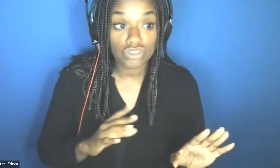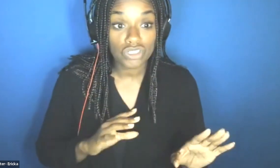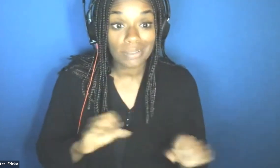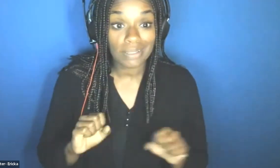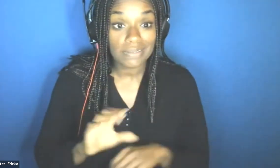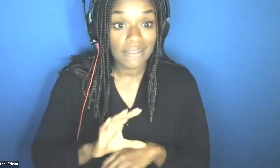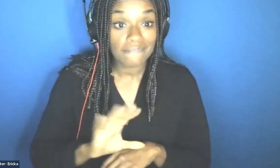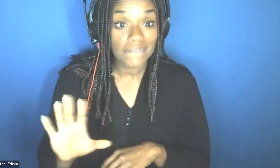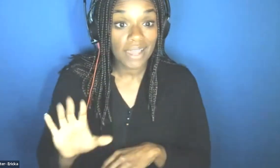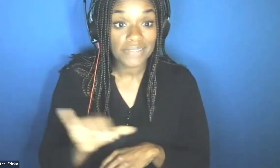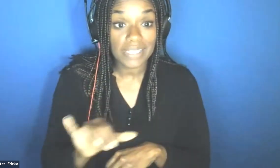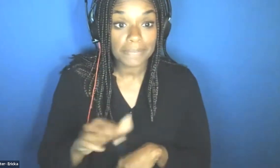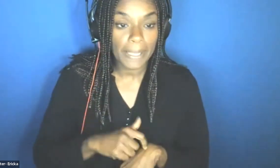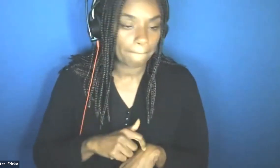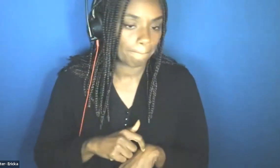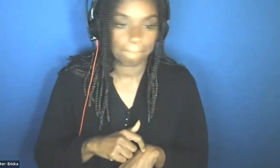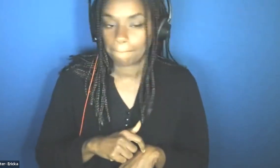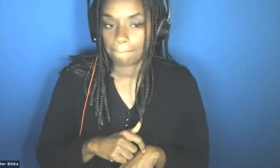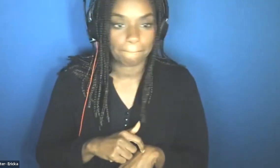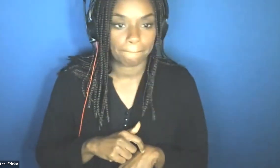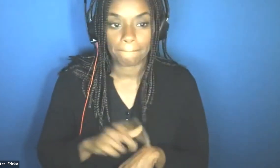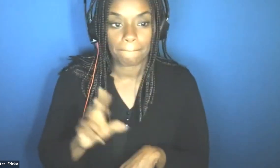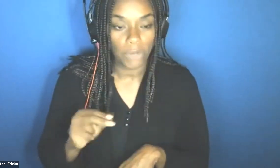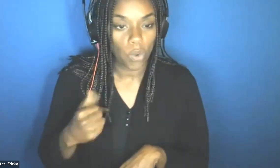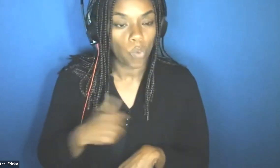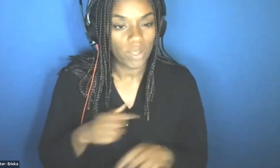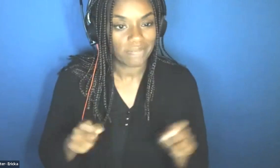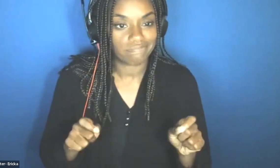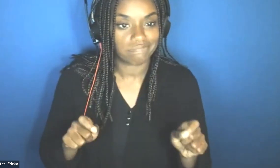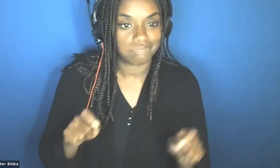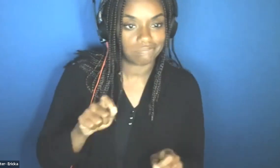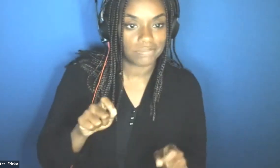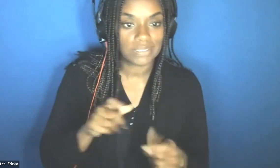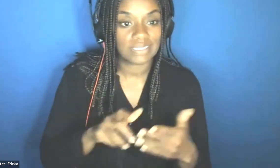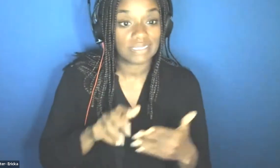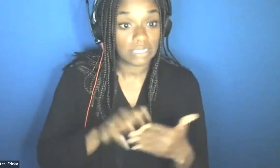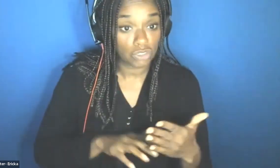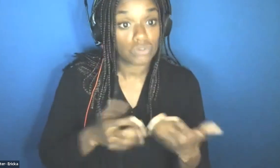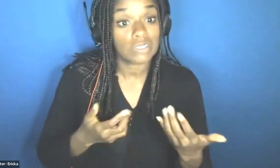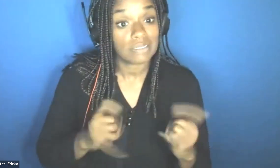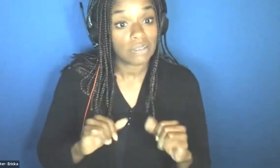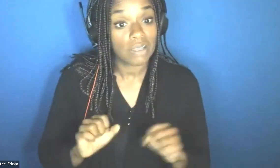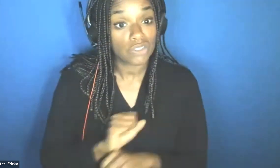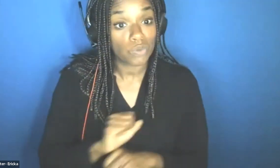But at 10:30, after she -- after that -- after she has taken her medication, then she is ready to go to work. Now, does that mean that she leaves at 5:00 when everybody else leaves? No, she doesn't.